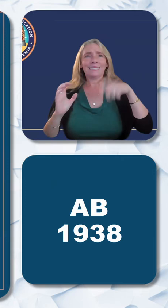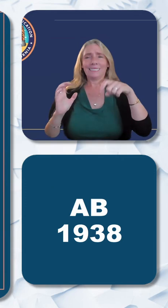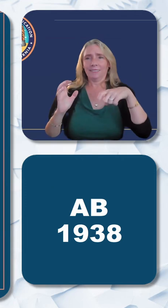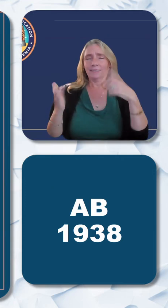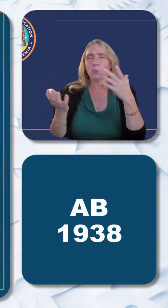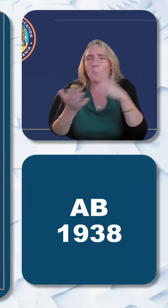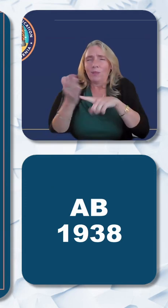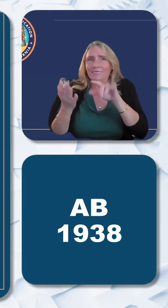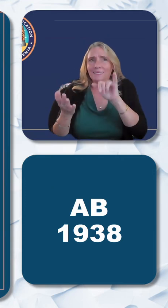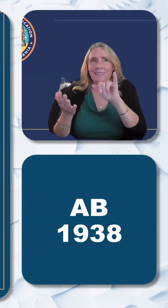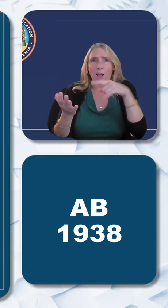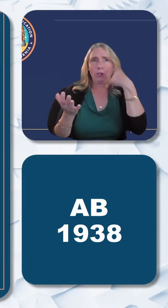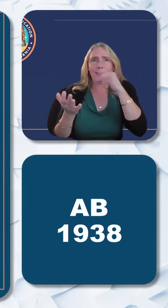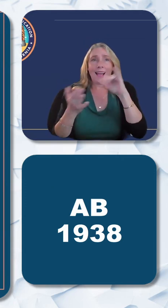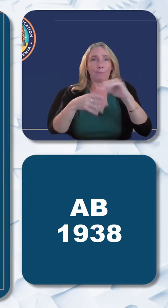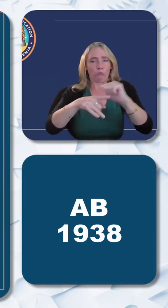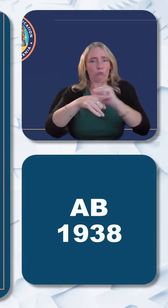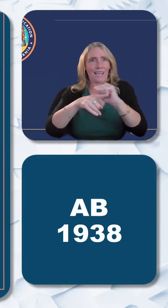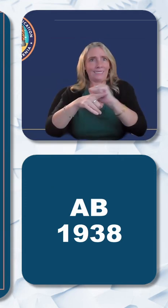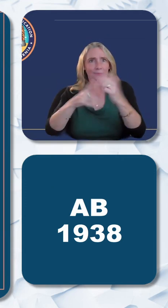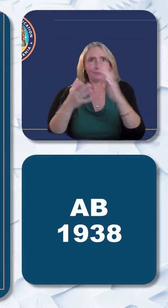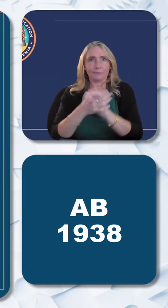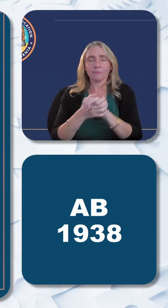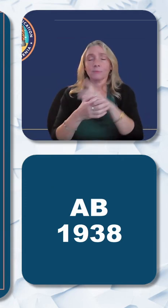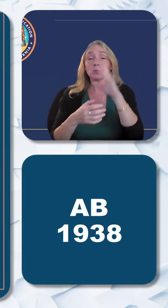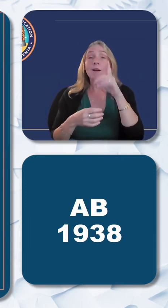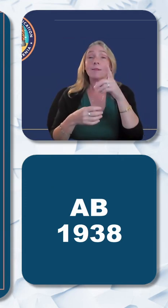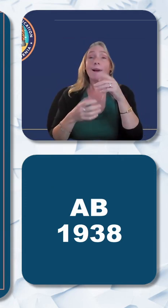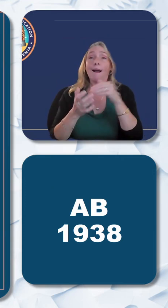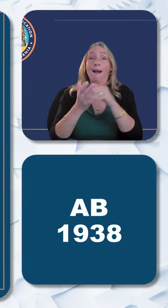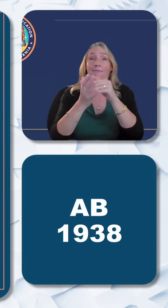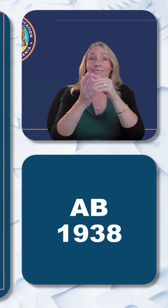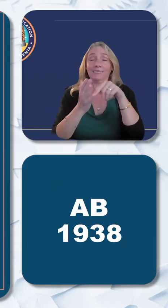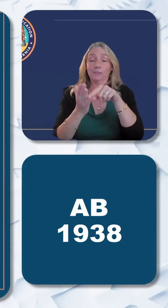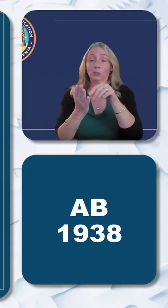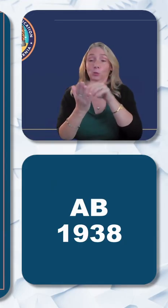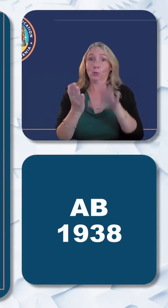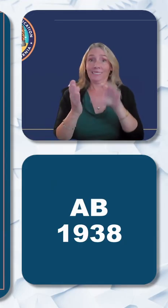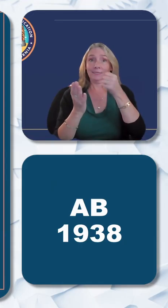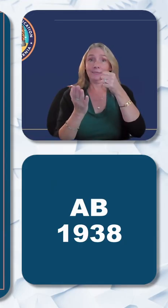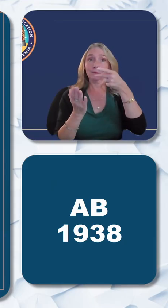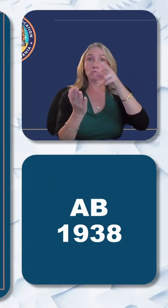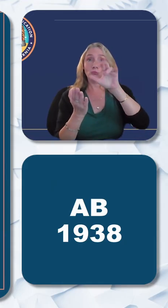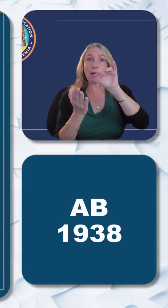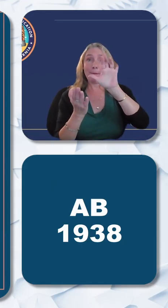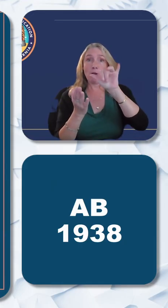I really want to talk about policy to practice, and language and communication needs, and what it looks like in practice.